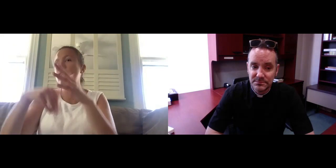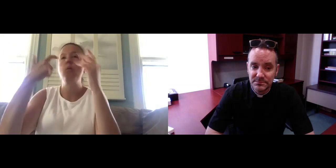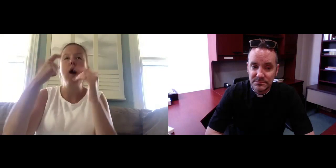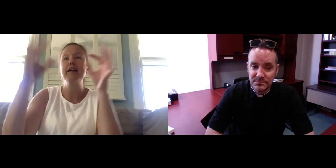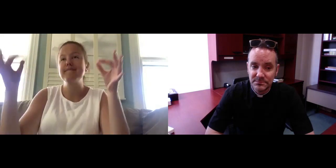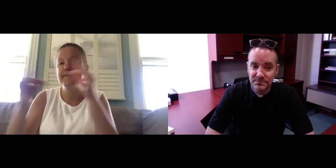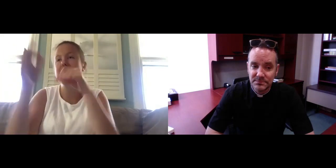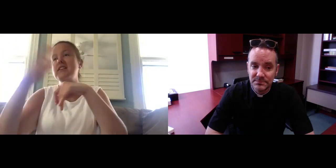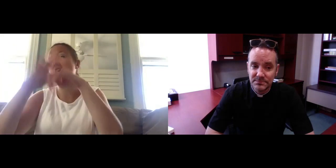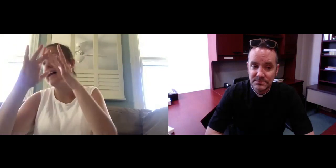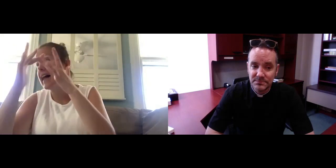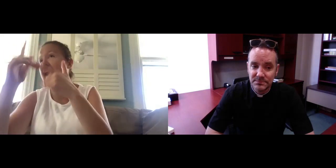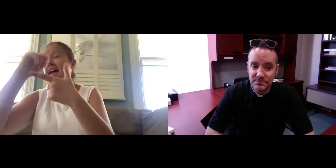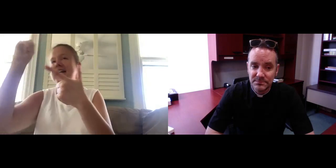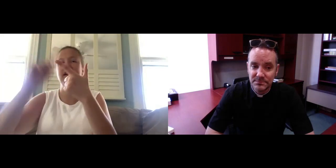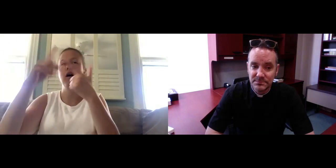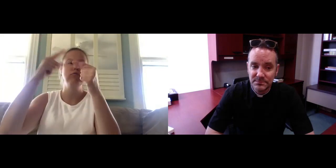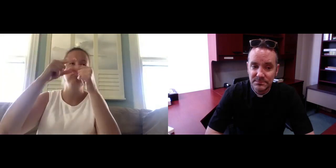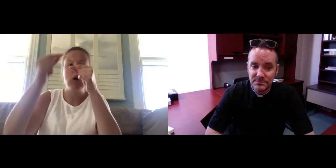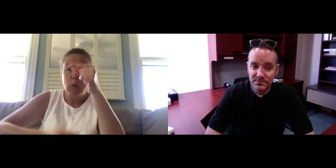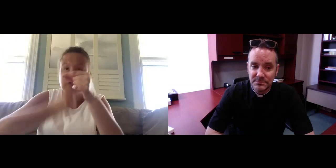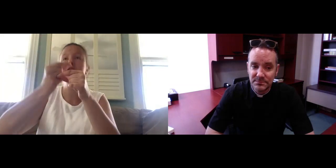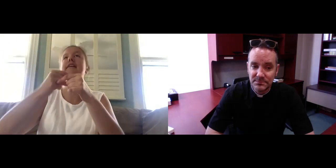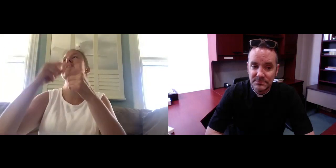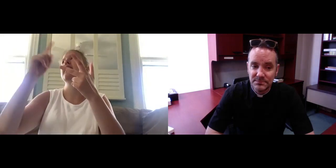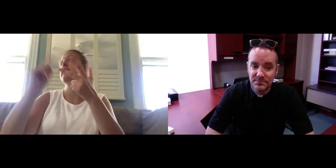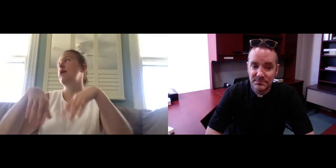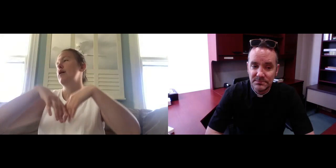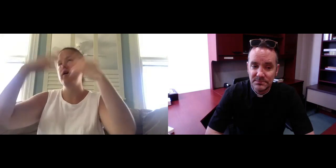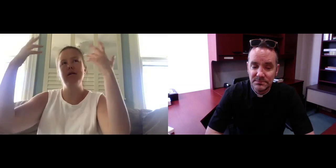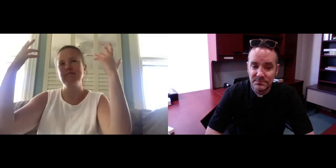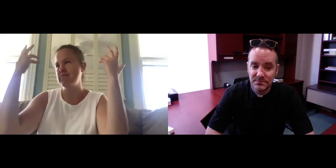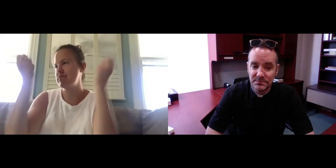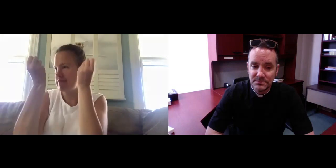with Christ. And there are many things we can do during this time: we can watch